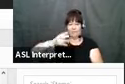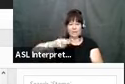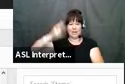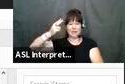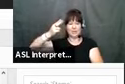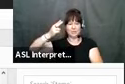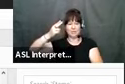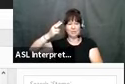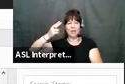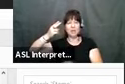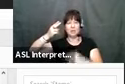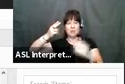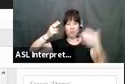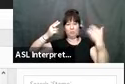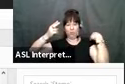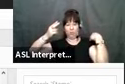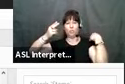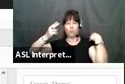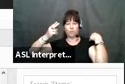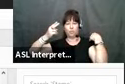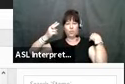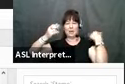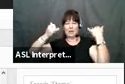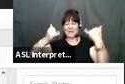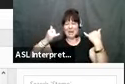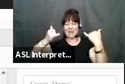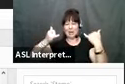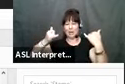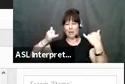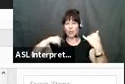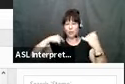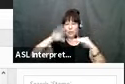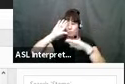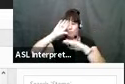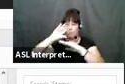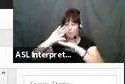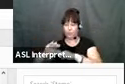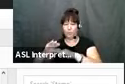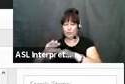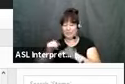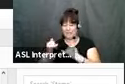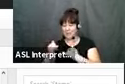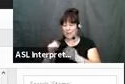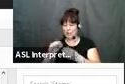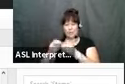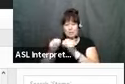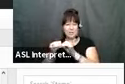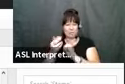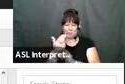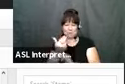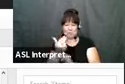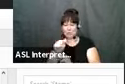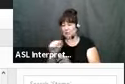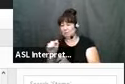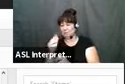we're closer to somewhere around 13 or 14 in terms of number, the ranking of counties for R-effective..